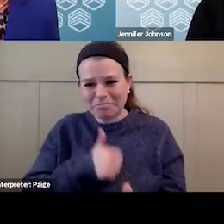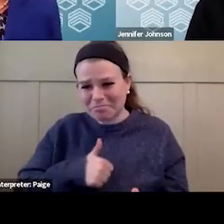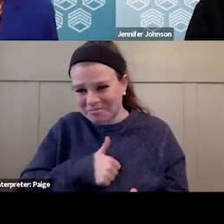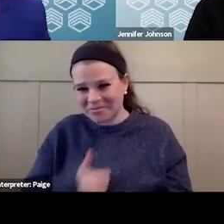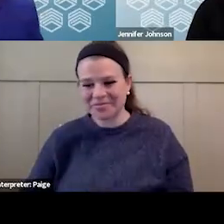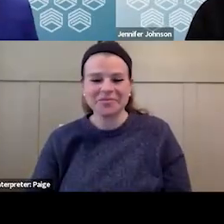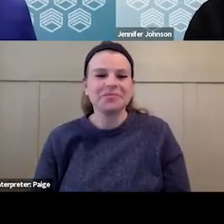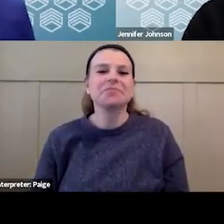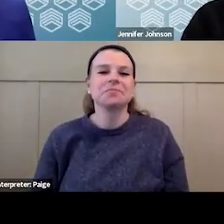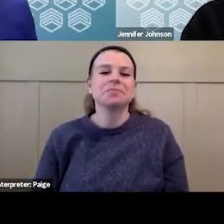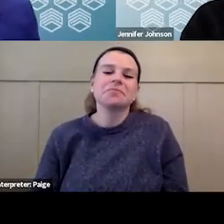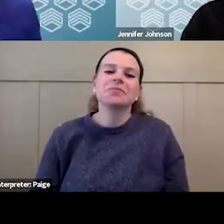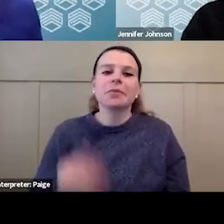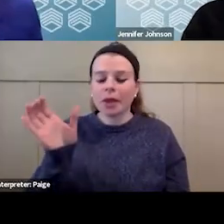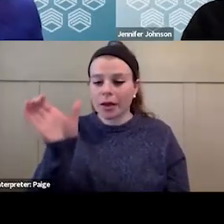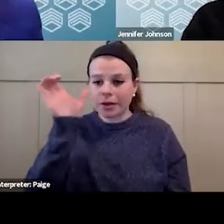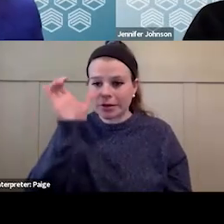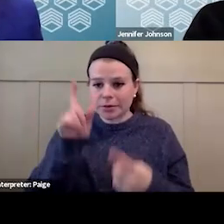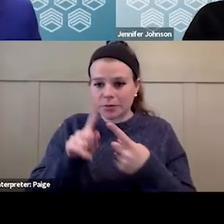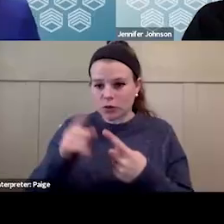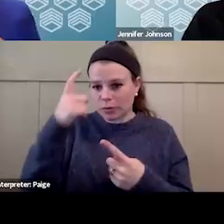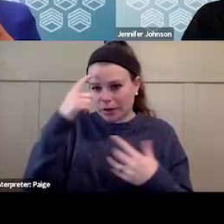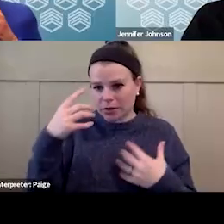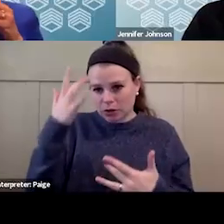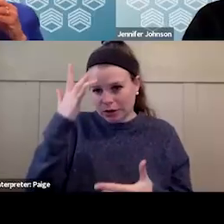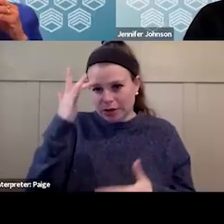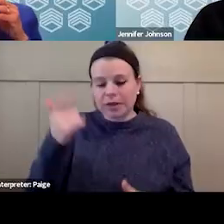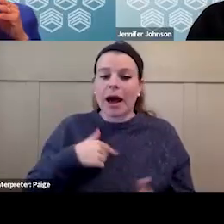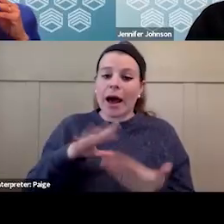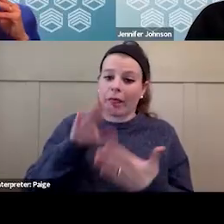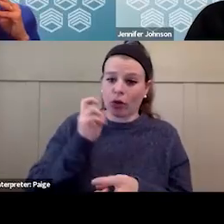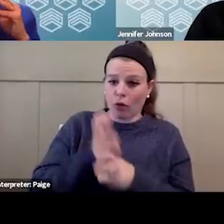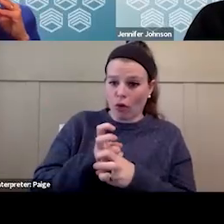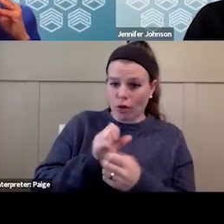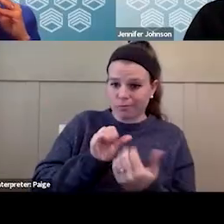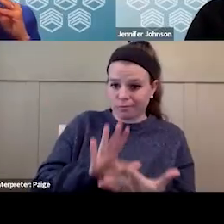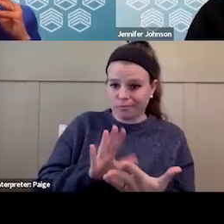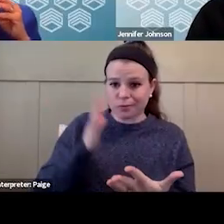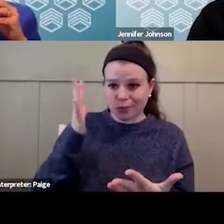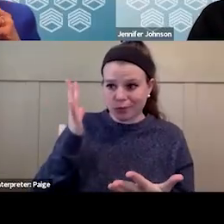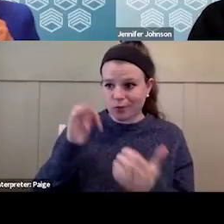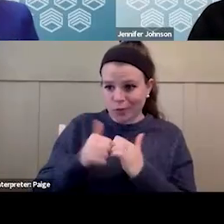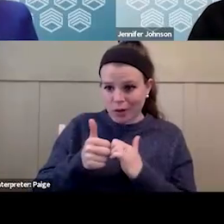Um, so listening to mental illness. Now, I learned this the hard way, uh, by making mistakes, by saying the wrong